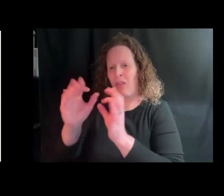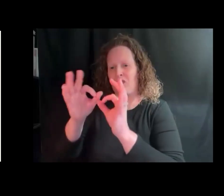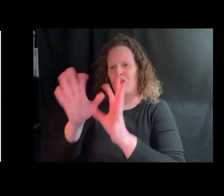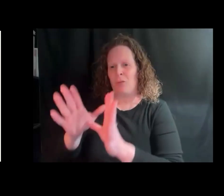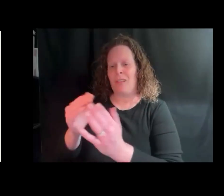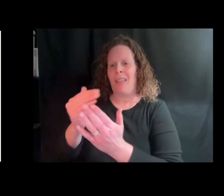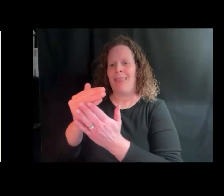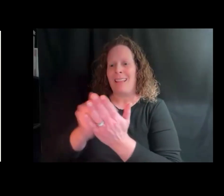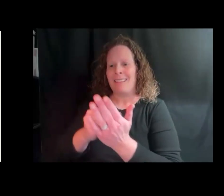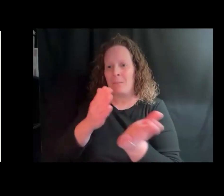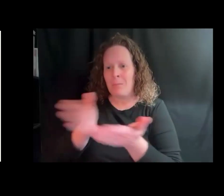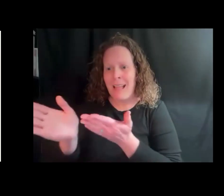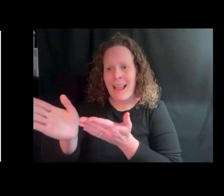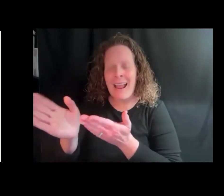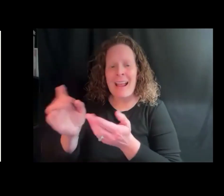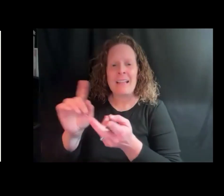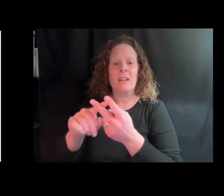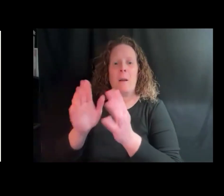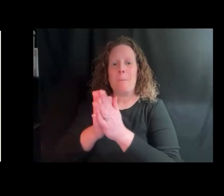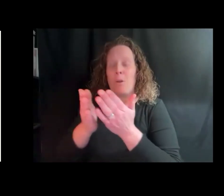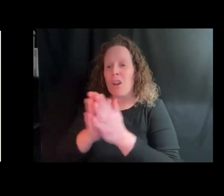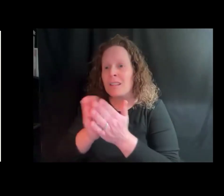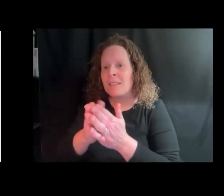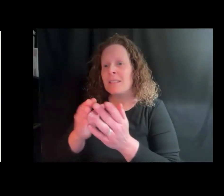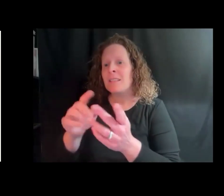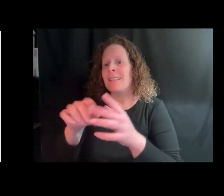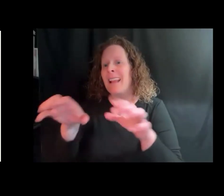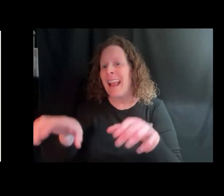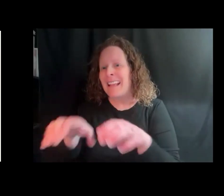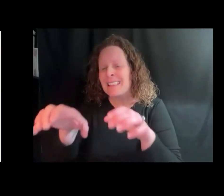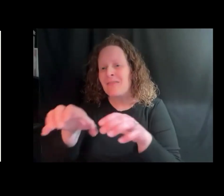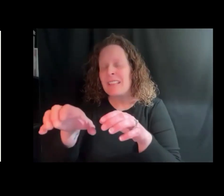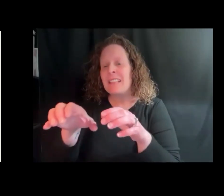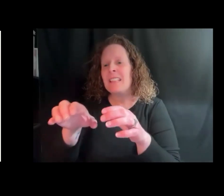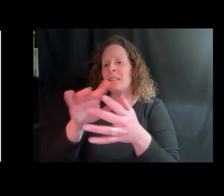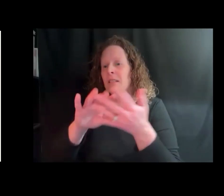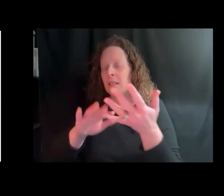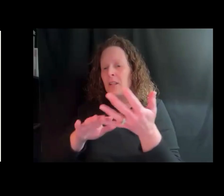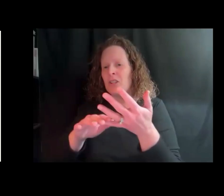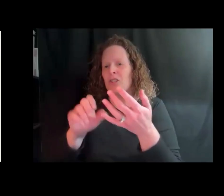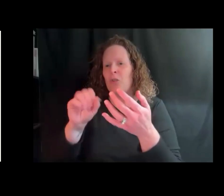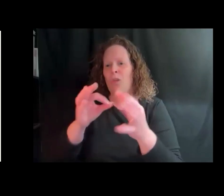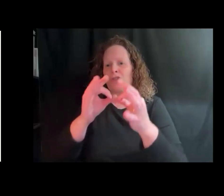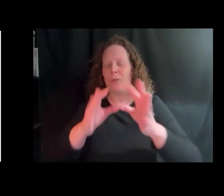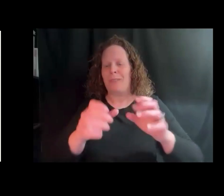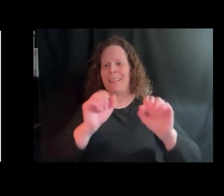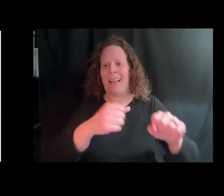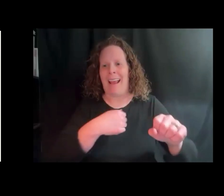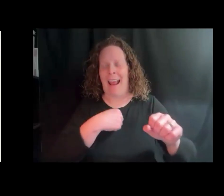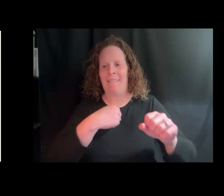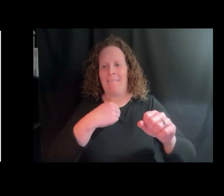So staff members should email the interpreter a copy of the lesson plans the books the activities